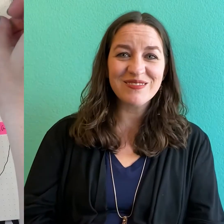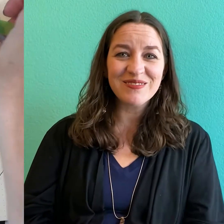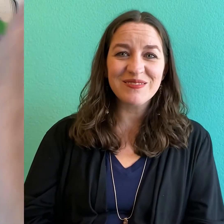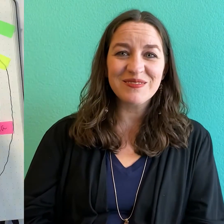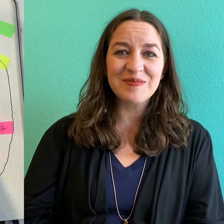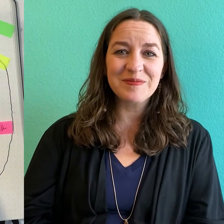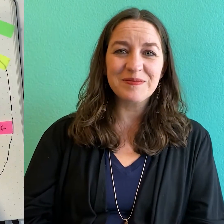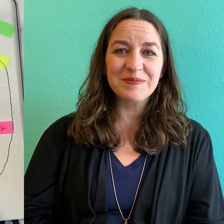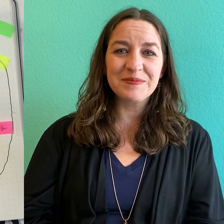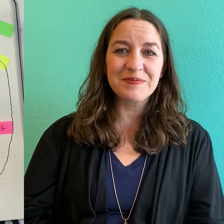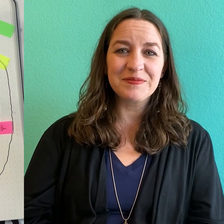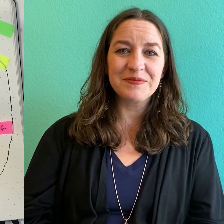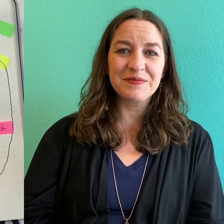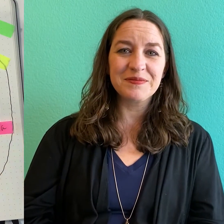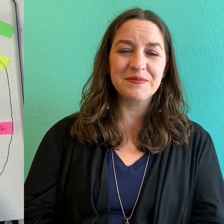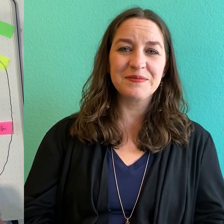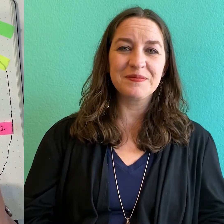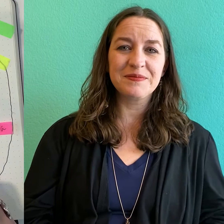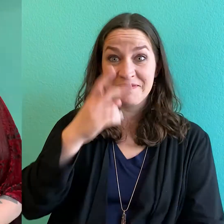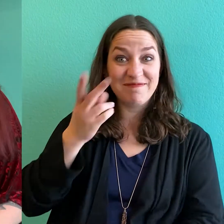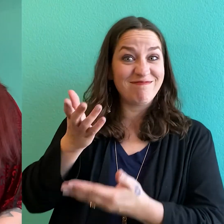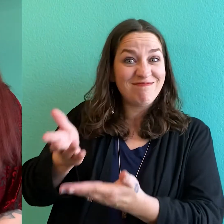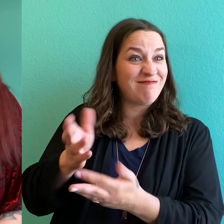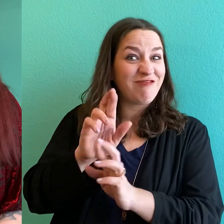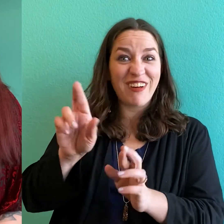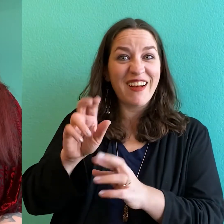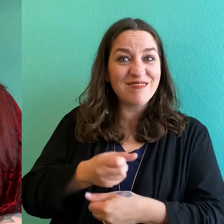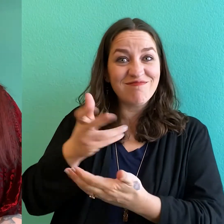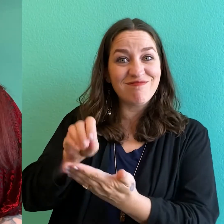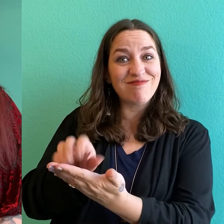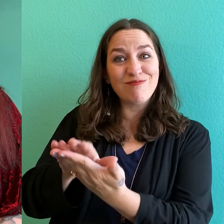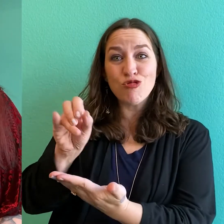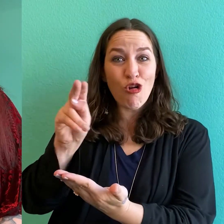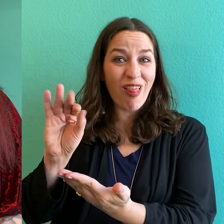in outside. So now I've done a journaling exercise here.